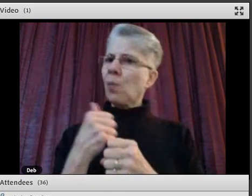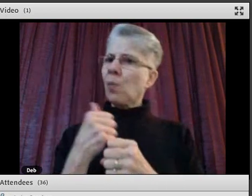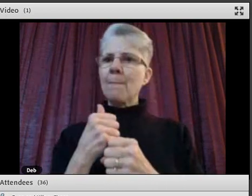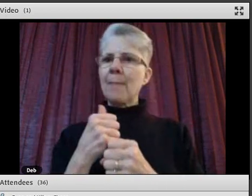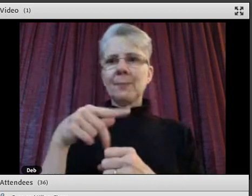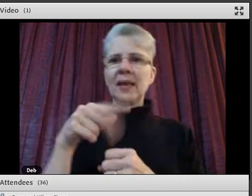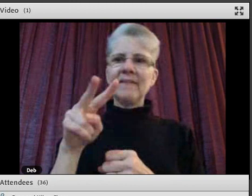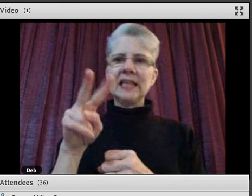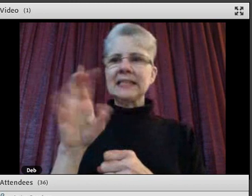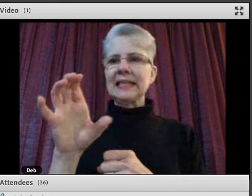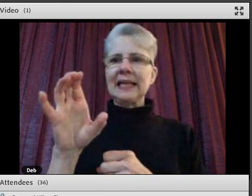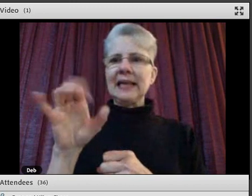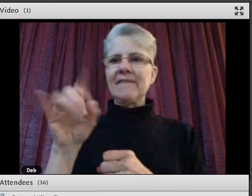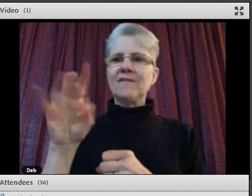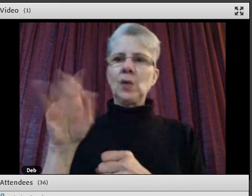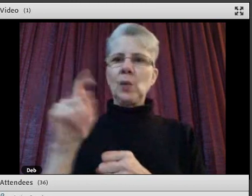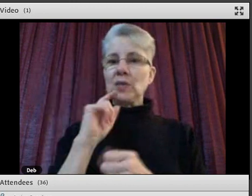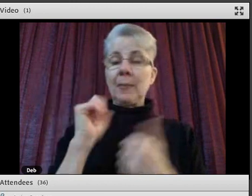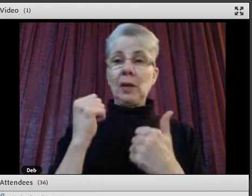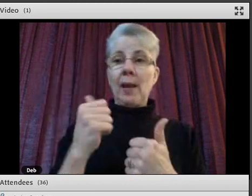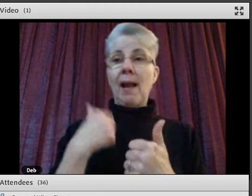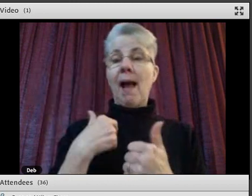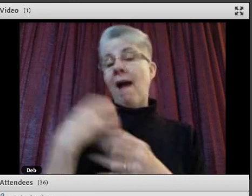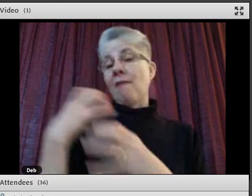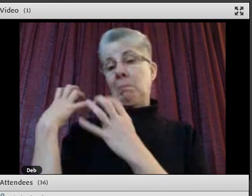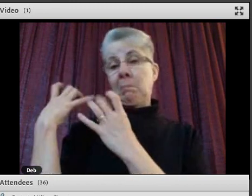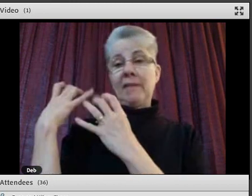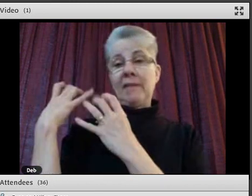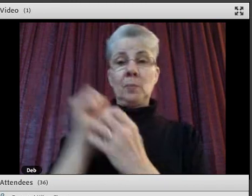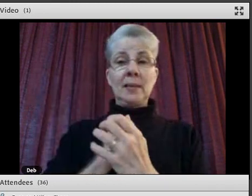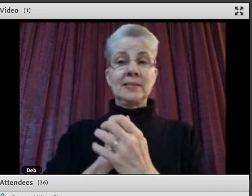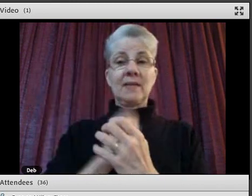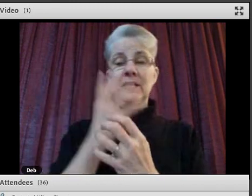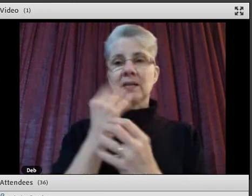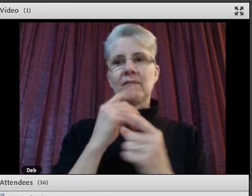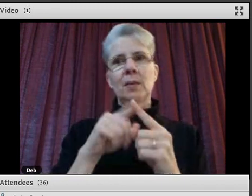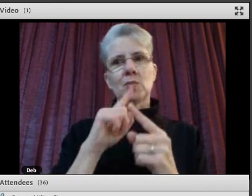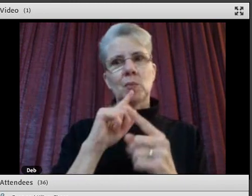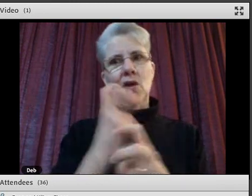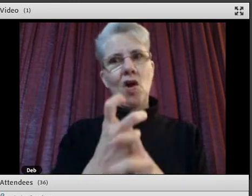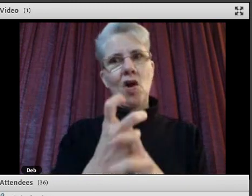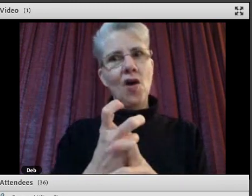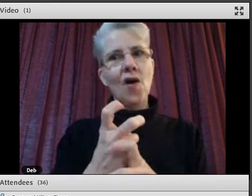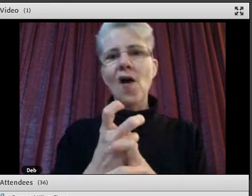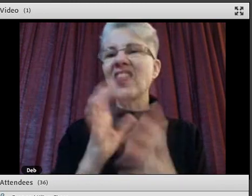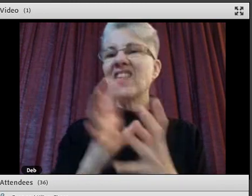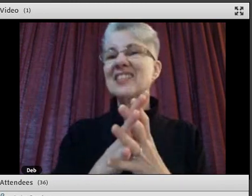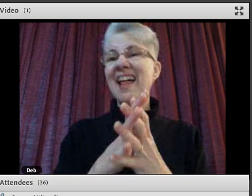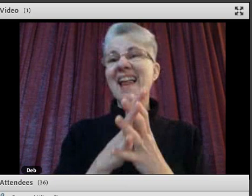This is going to be great." I played the flute. I thought it was lovely. It's really hard. There's a lot to it.